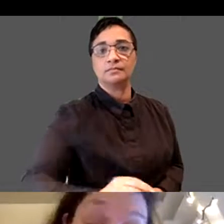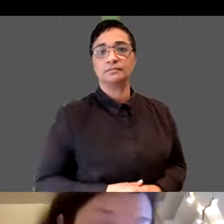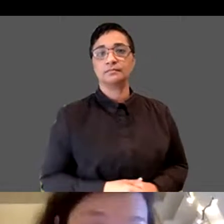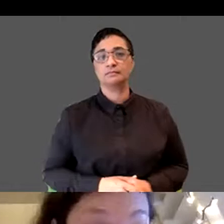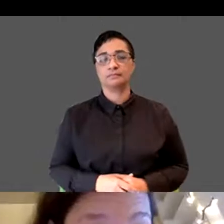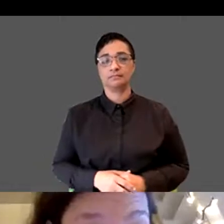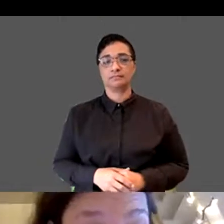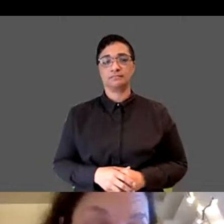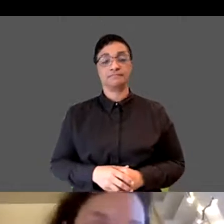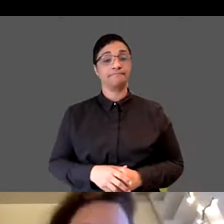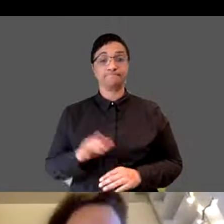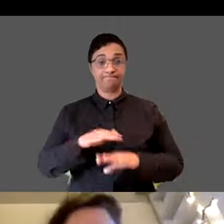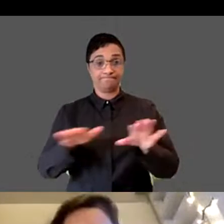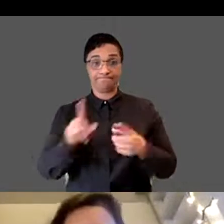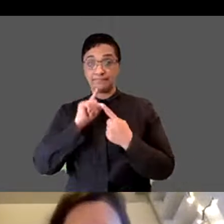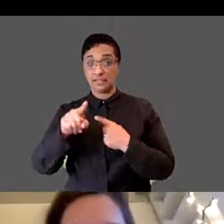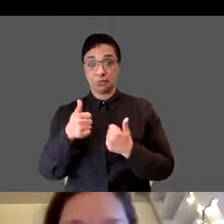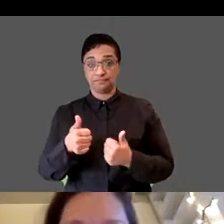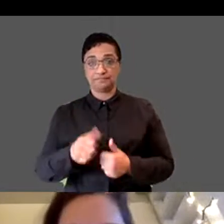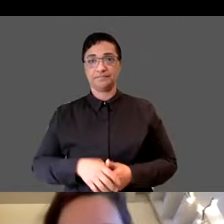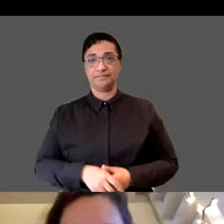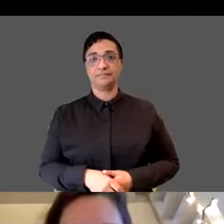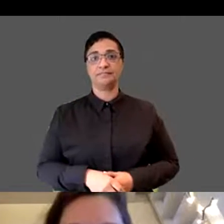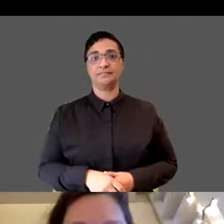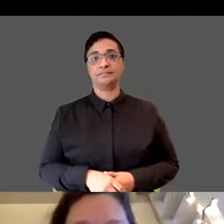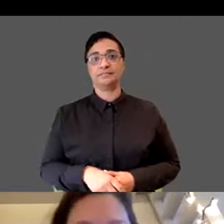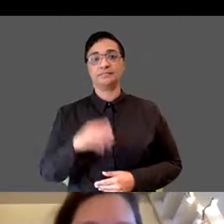No. They were perfect. Okay.